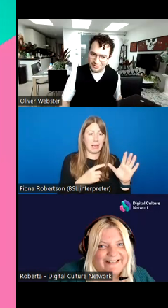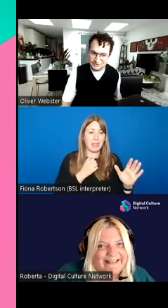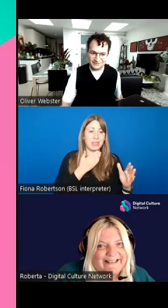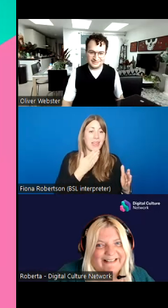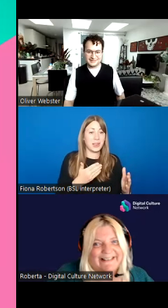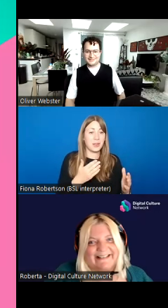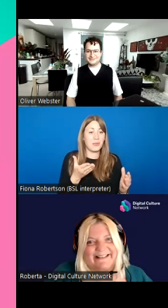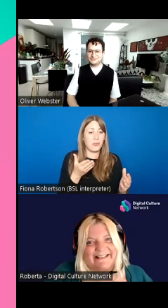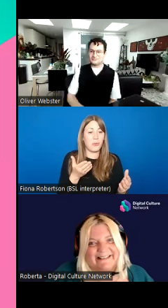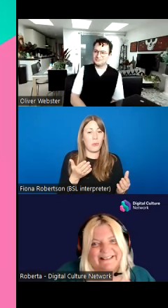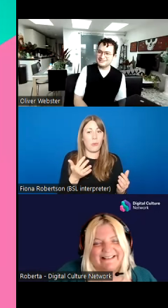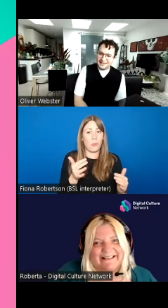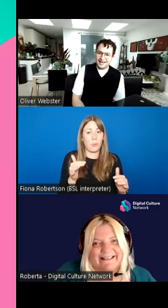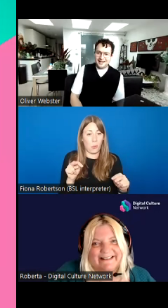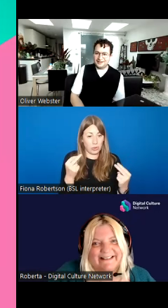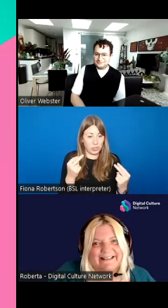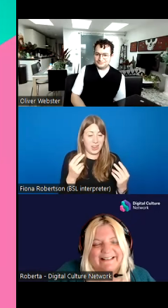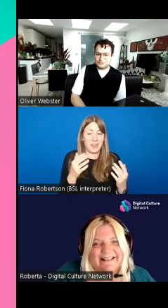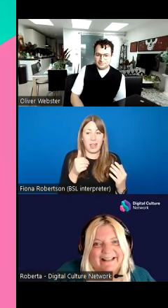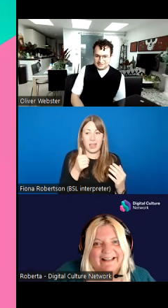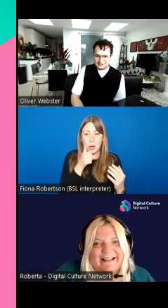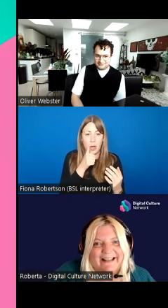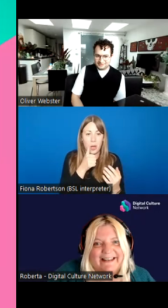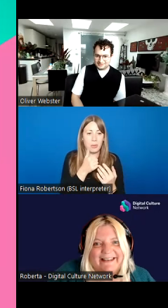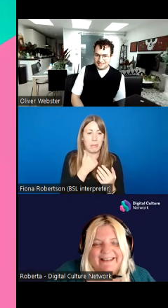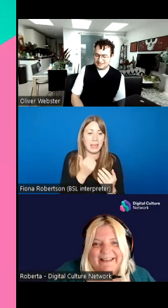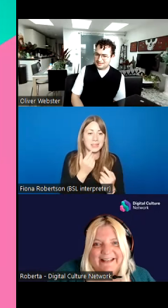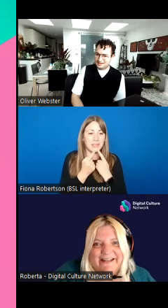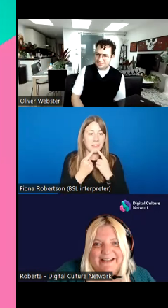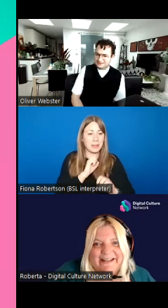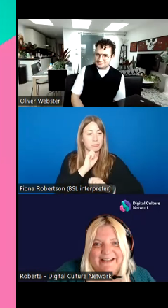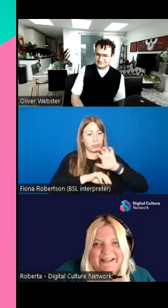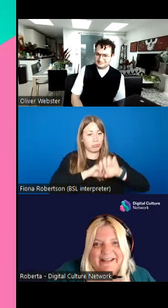I hope you found it useful. Roberta, I'm going to-- -Thank you so much, Oliver.